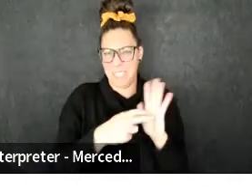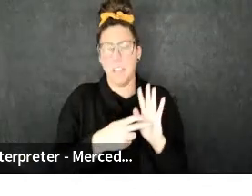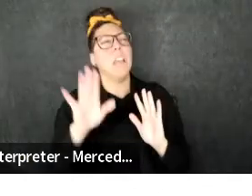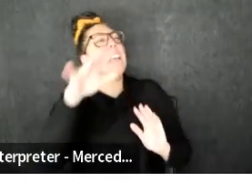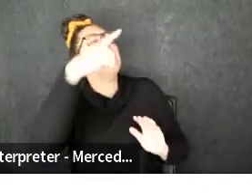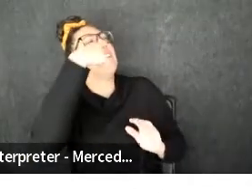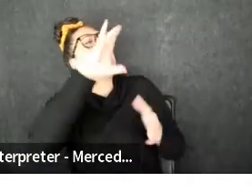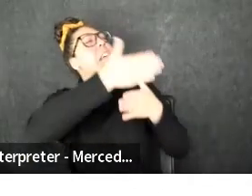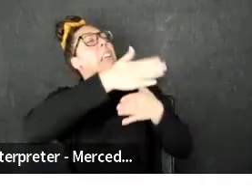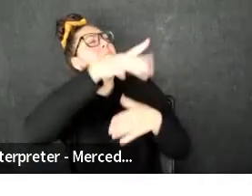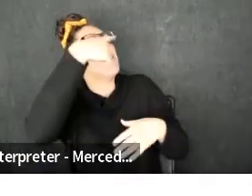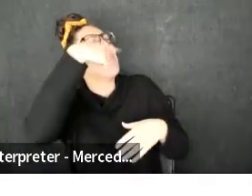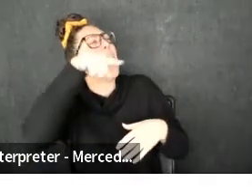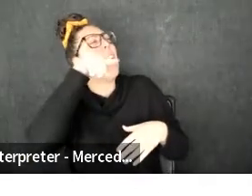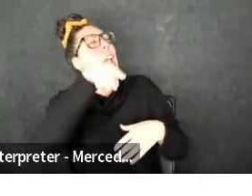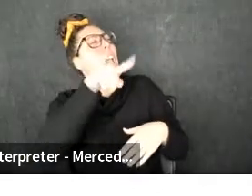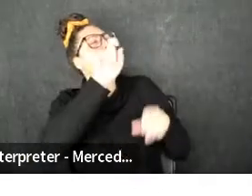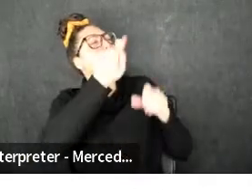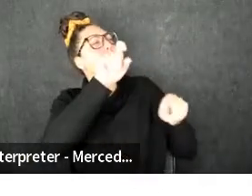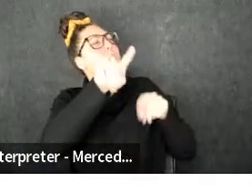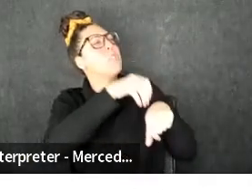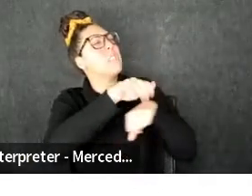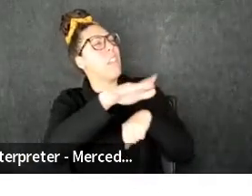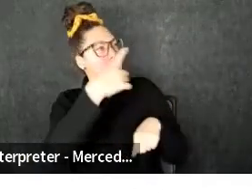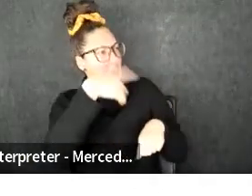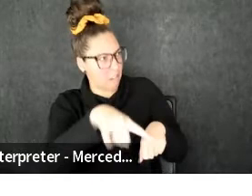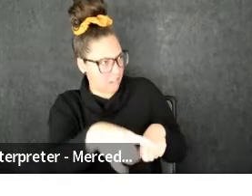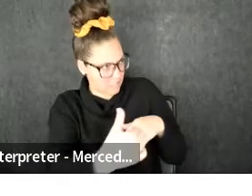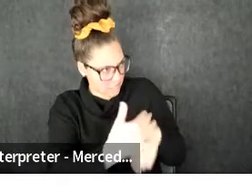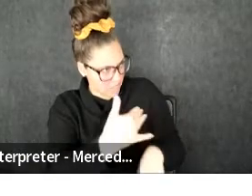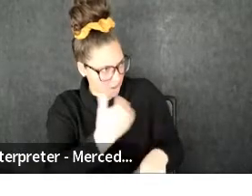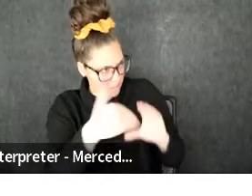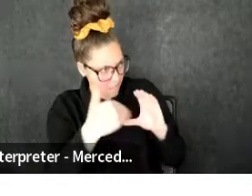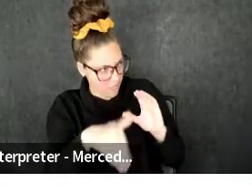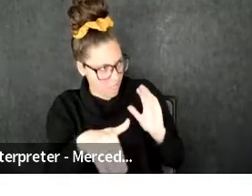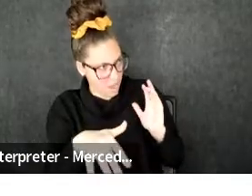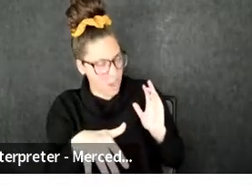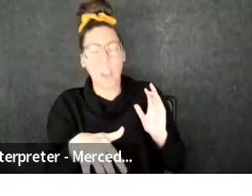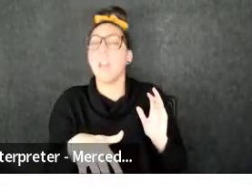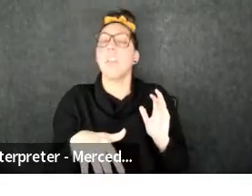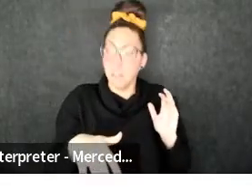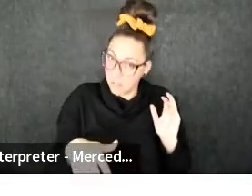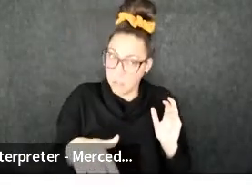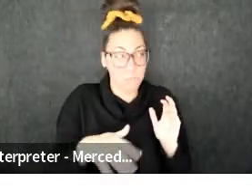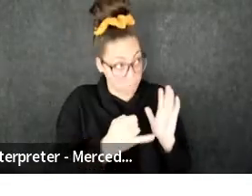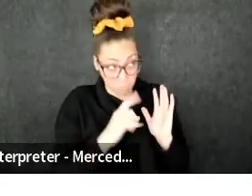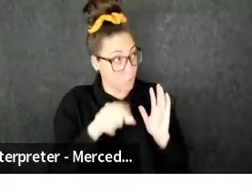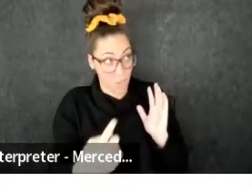Can we get this? The questions that you send us, can we get that on email? Yeah, just or put it in.